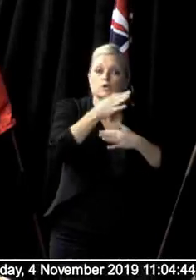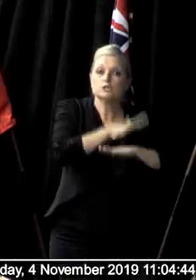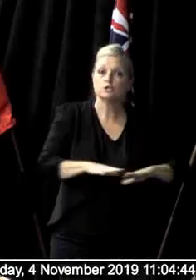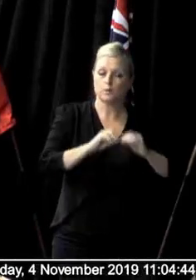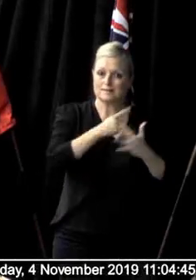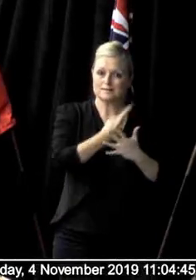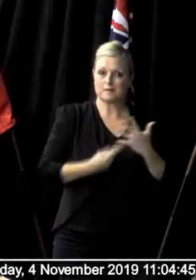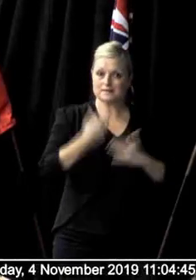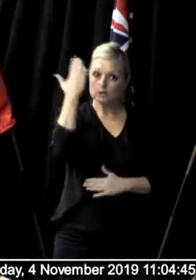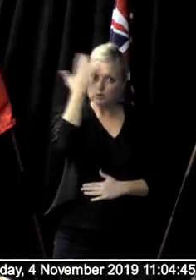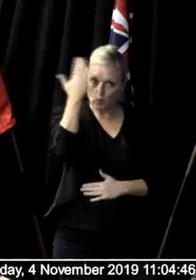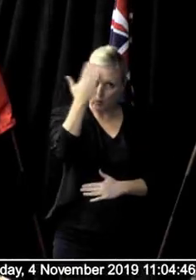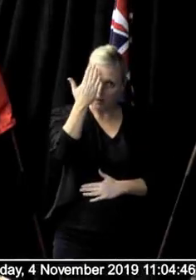and transportation to and from school.